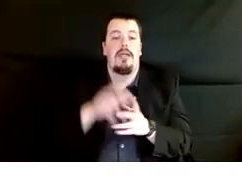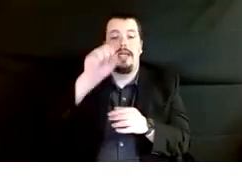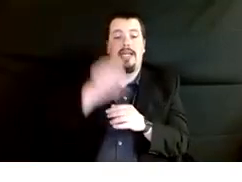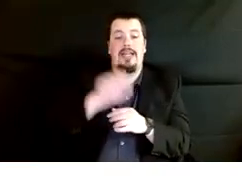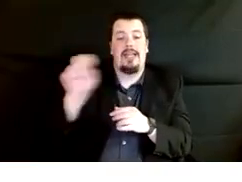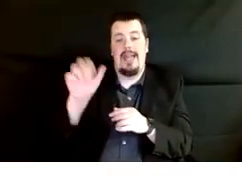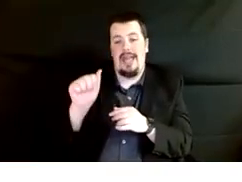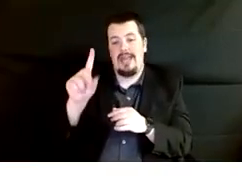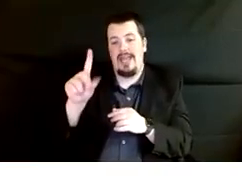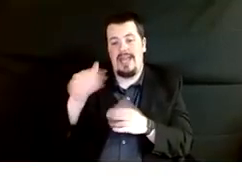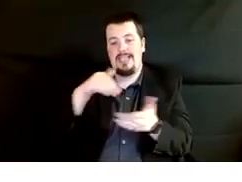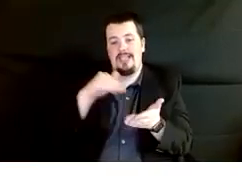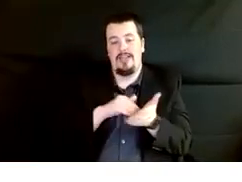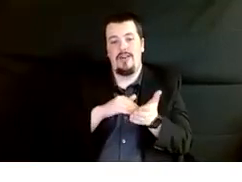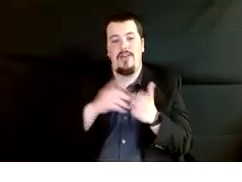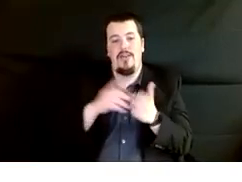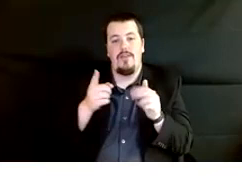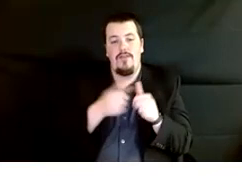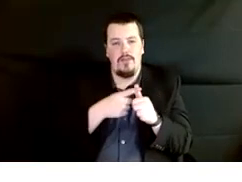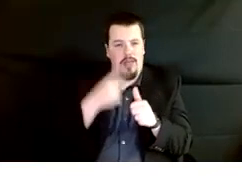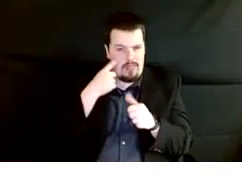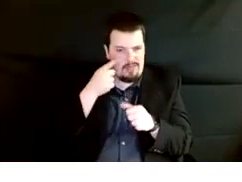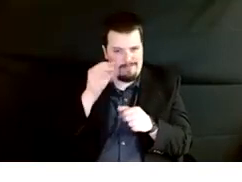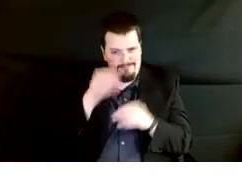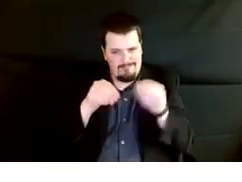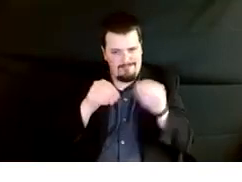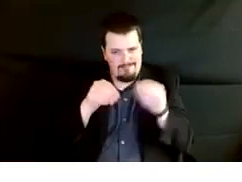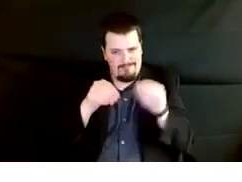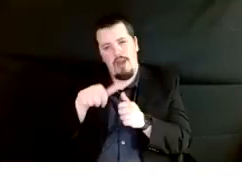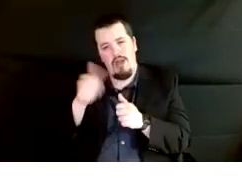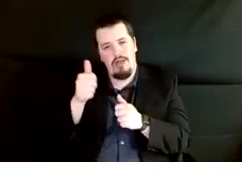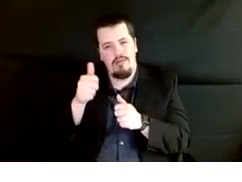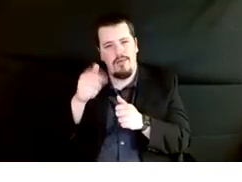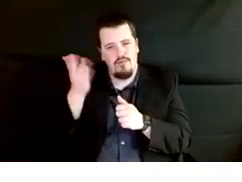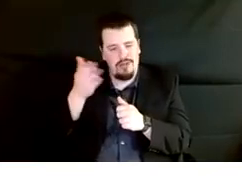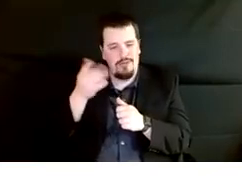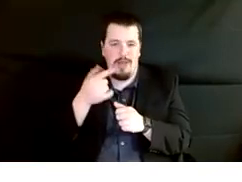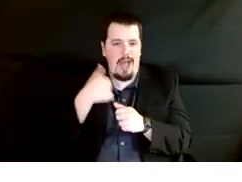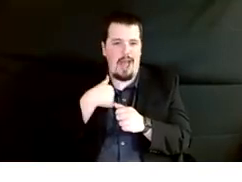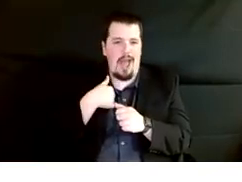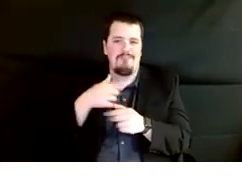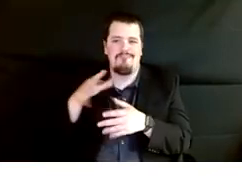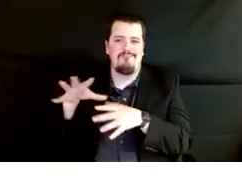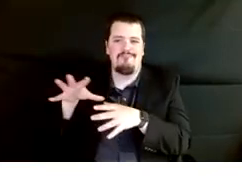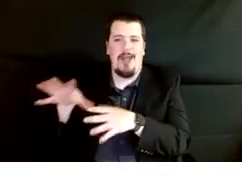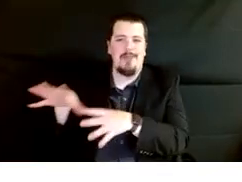um initially put I think this screen together for a presentation and so I have adopted it ...so with